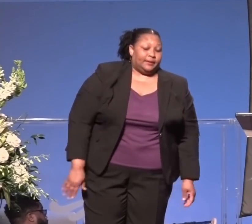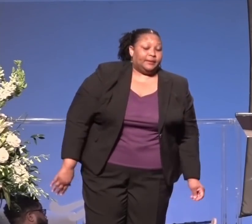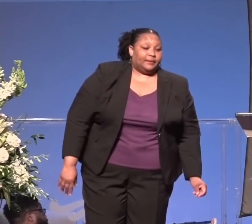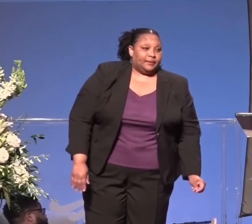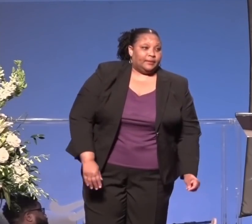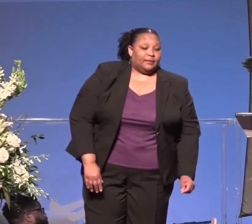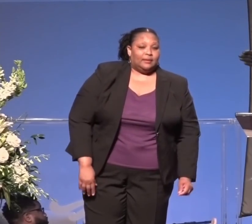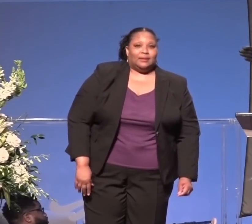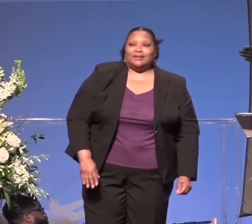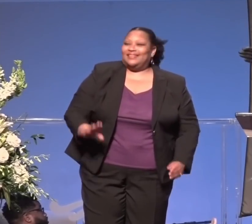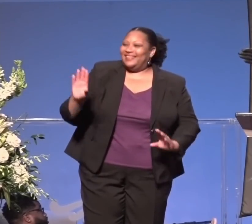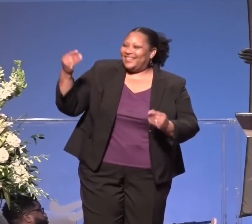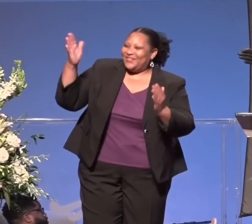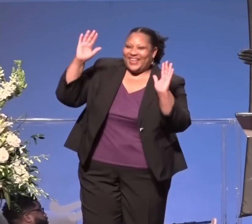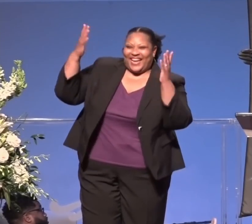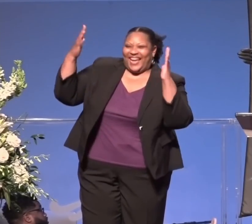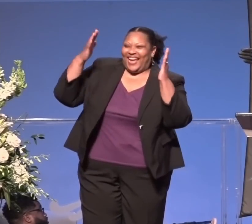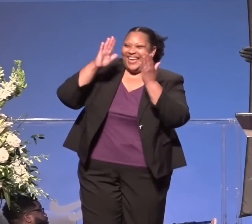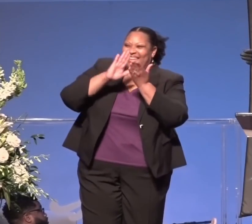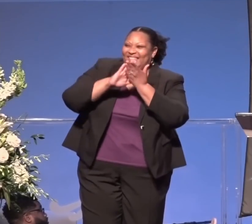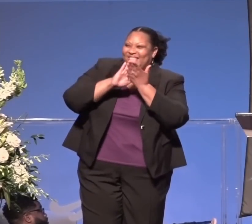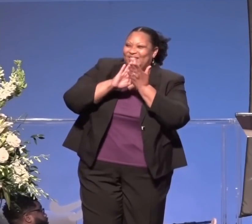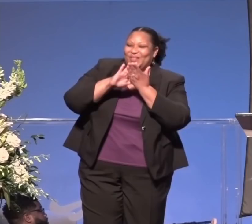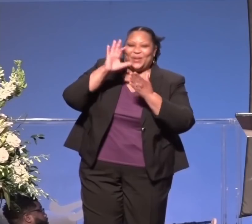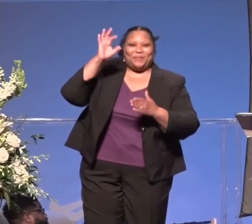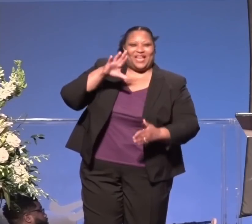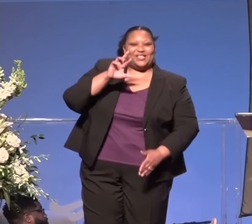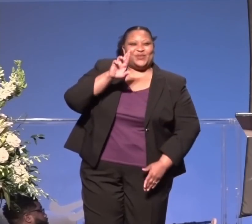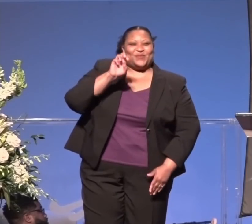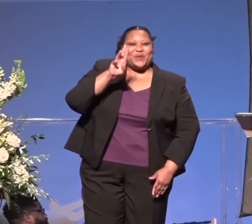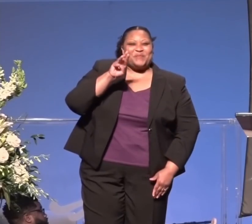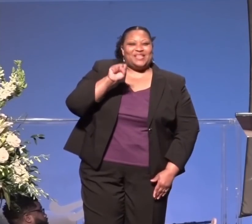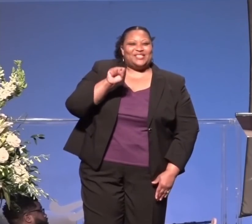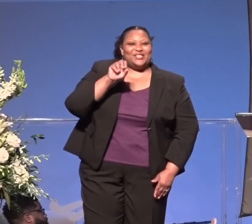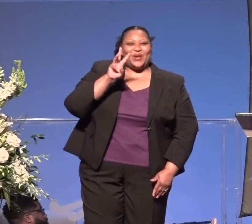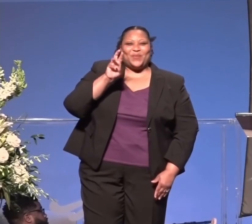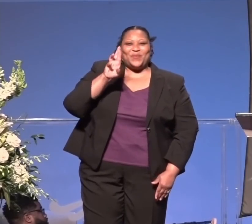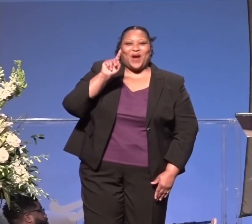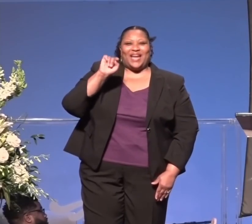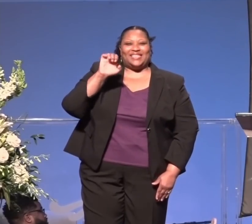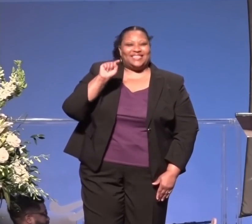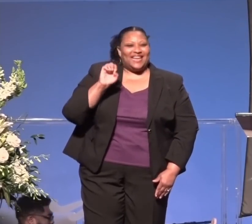I’M GOING TO SAY WHAT I GOT TO SAY.